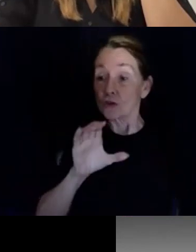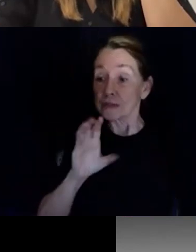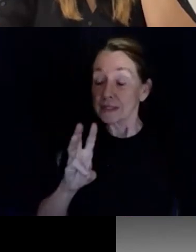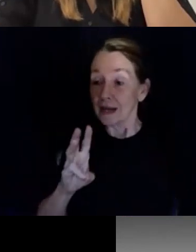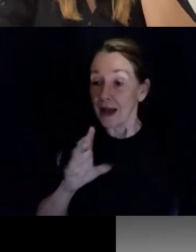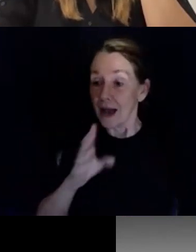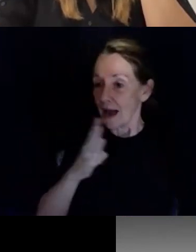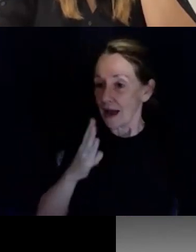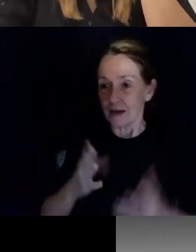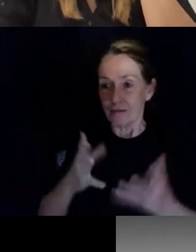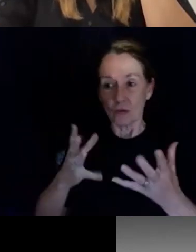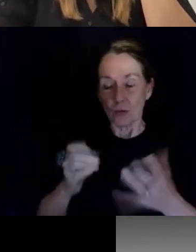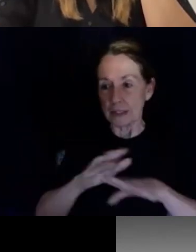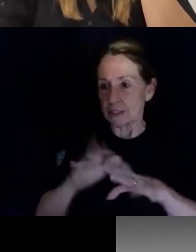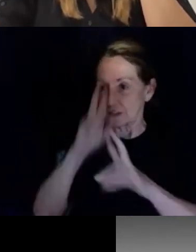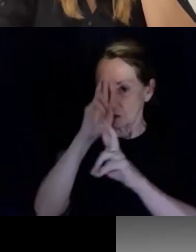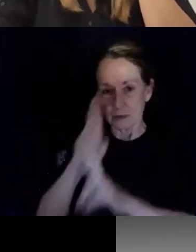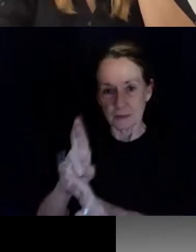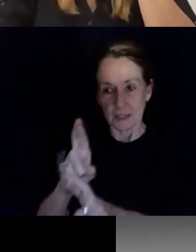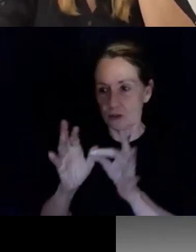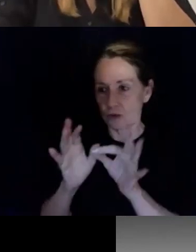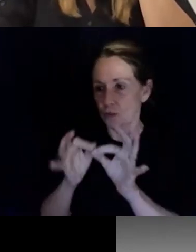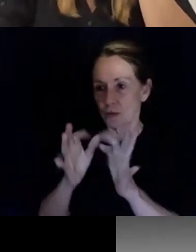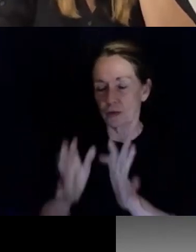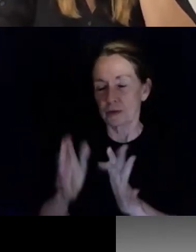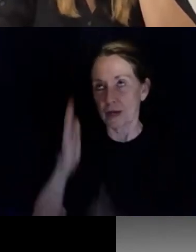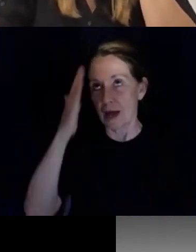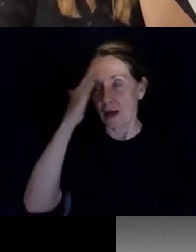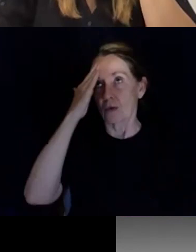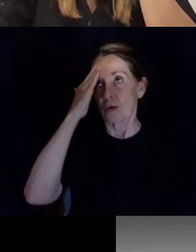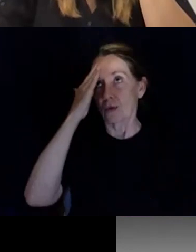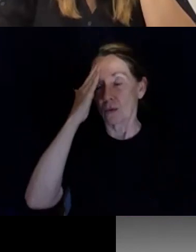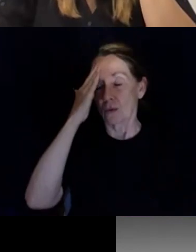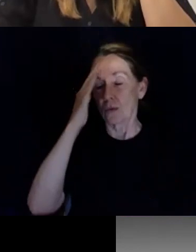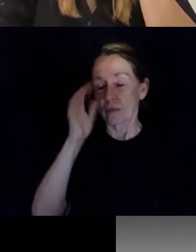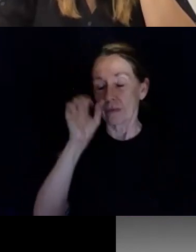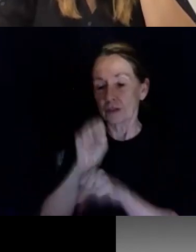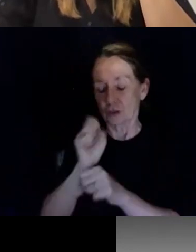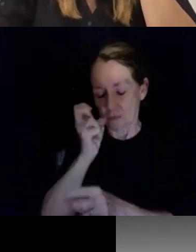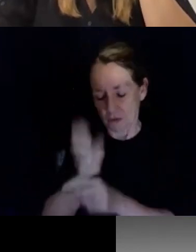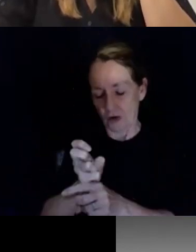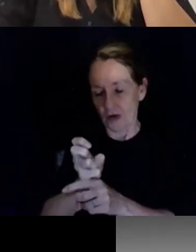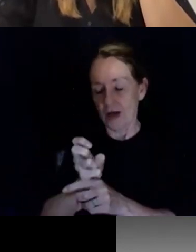SO THAT MAKES IT A PRETTY MEETING HEAVY MONTH, AS WELL. THAT'S ONE THING I WANTED TO SAY.